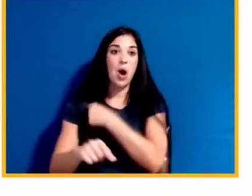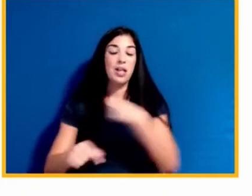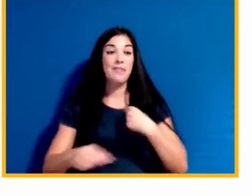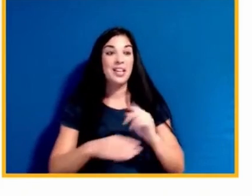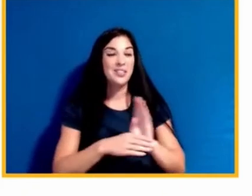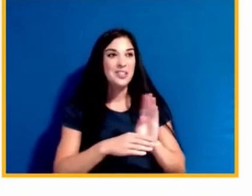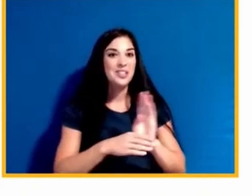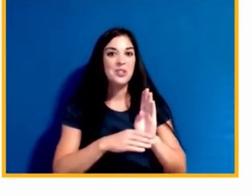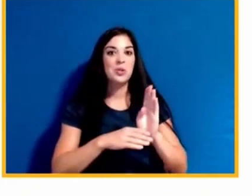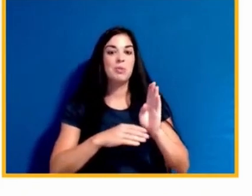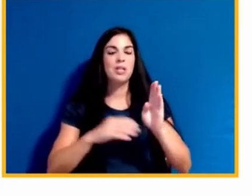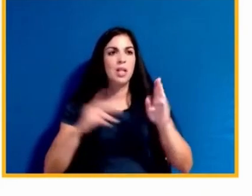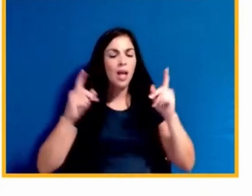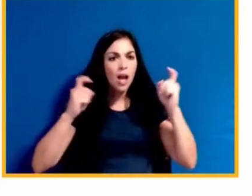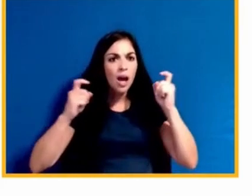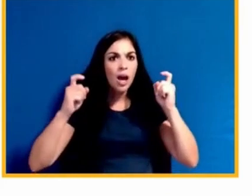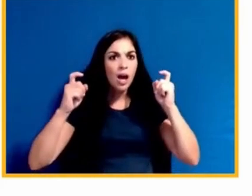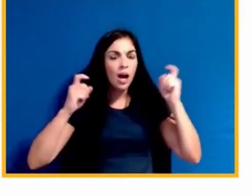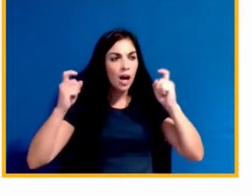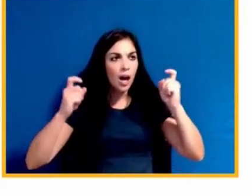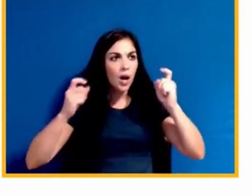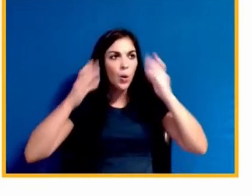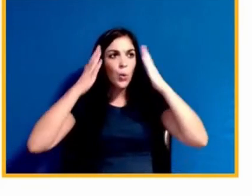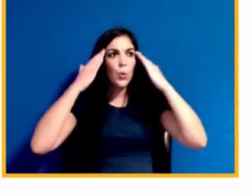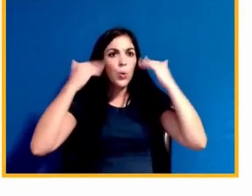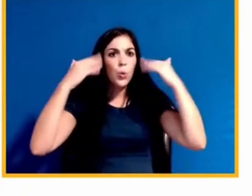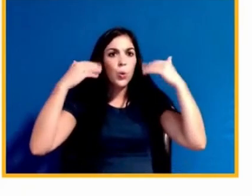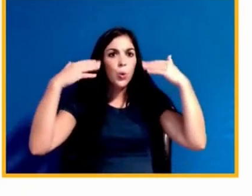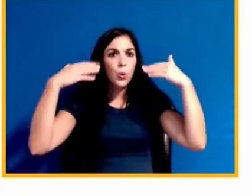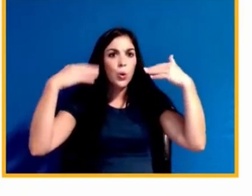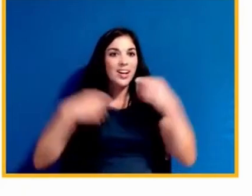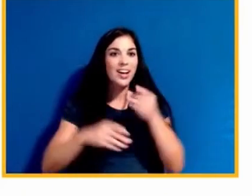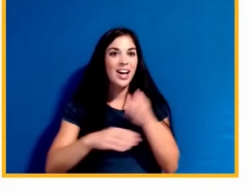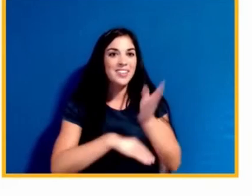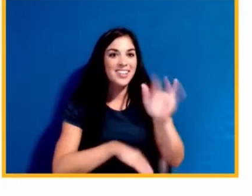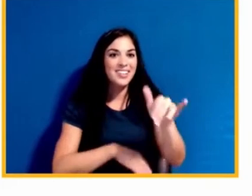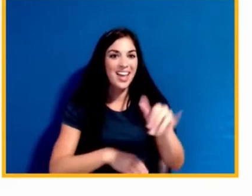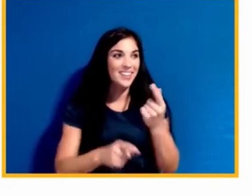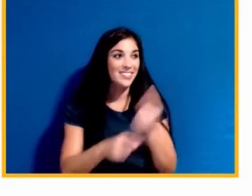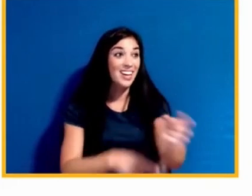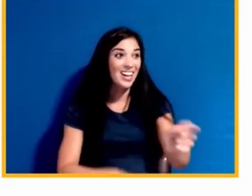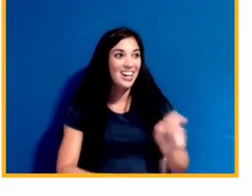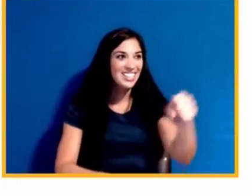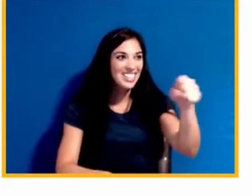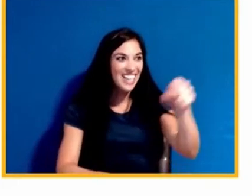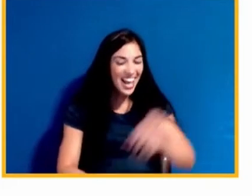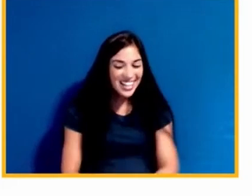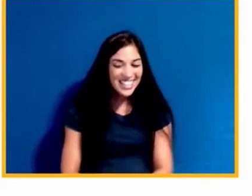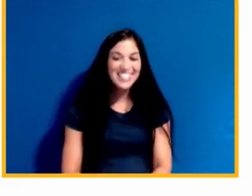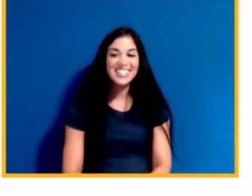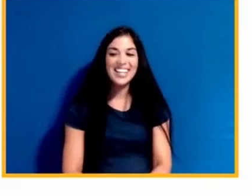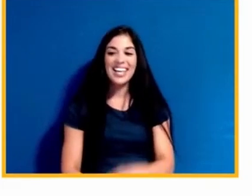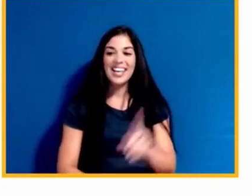just like mopping our brows and you know, toweling ourselves off after that one because yeah I thought you know, just sometimes